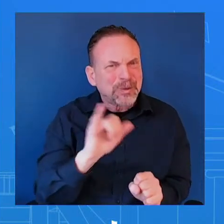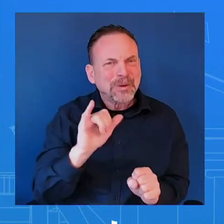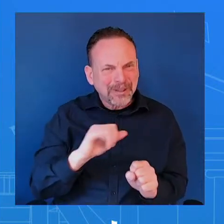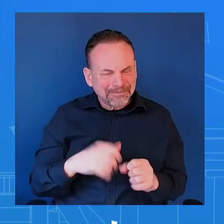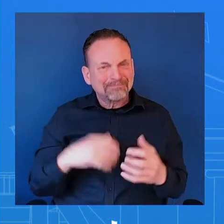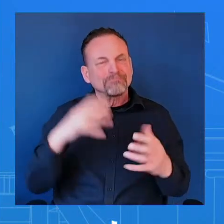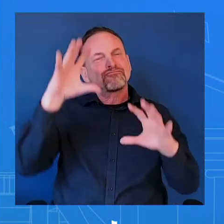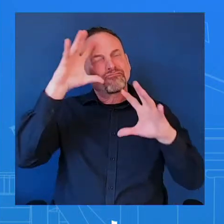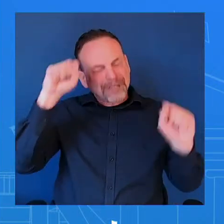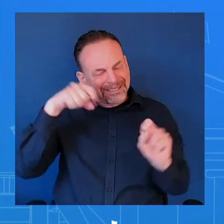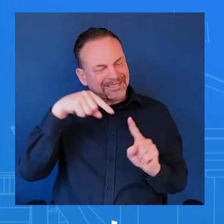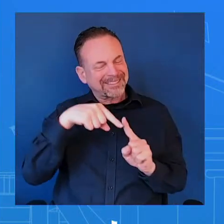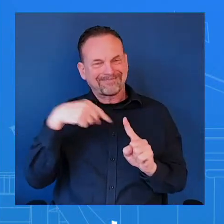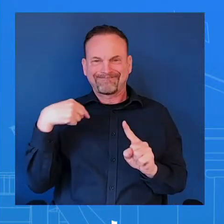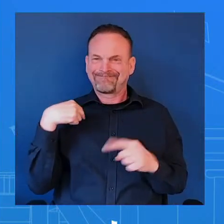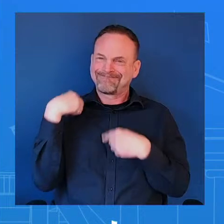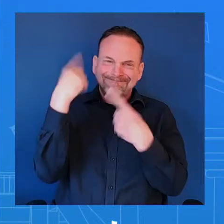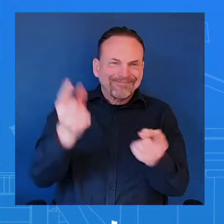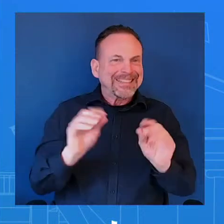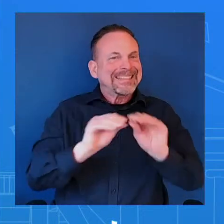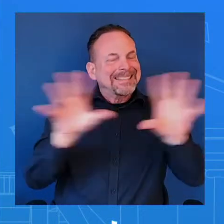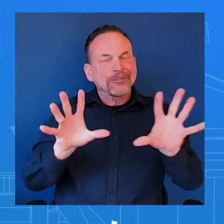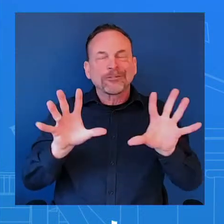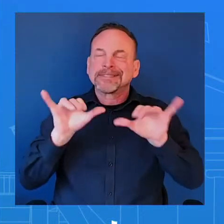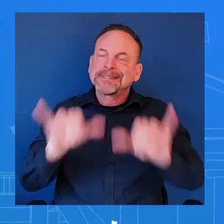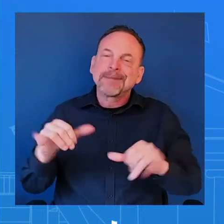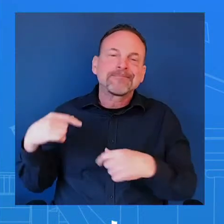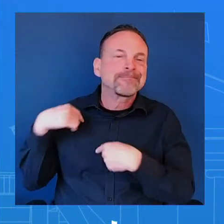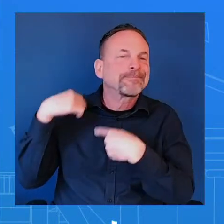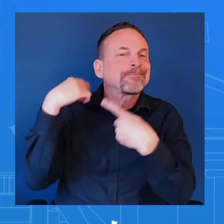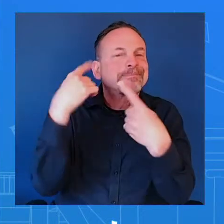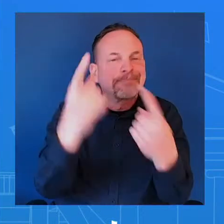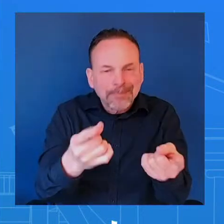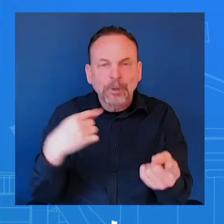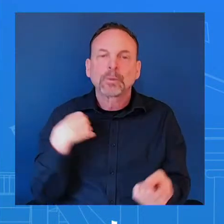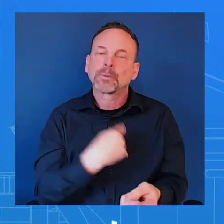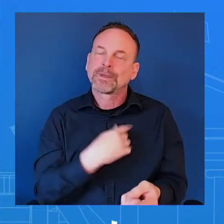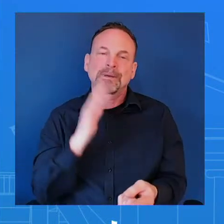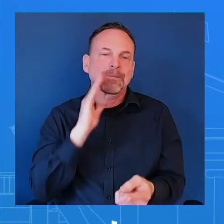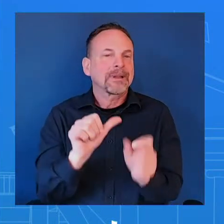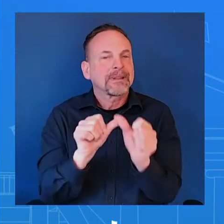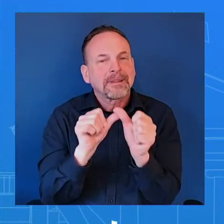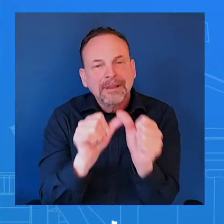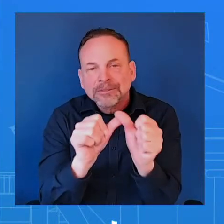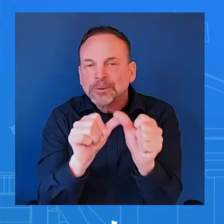with our Israel cou- -- counterparts. And -- and, look, your -- you know, this is important to this President.